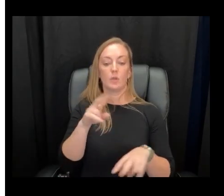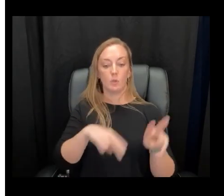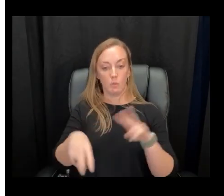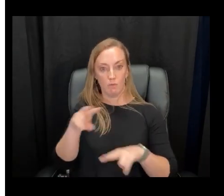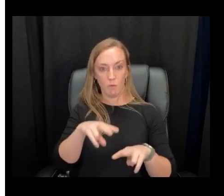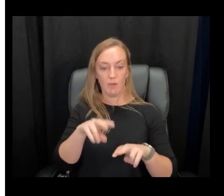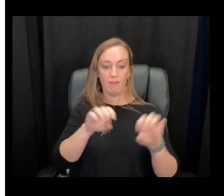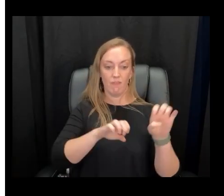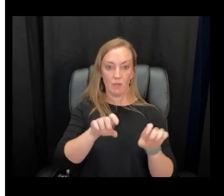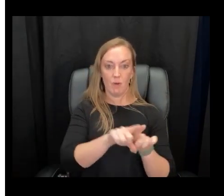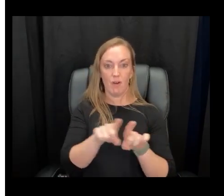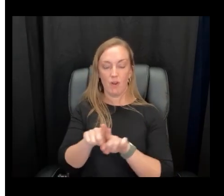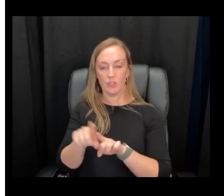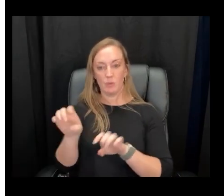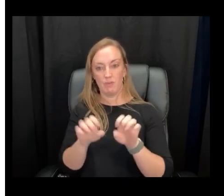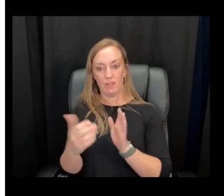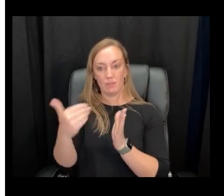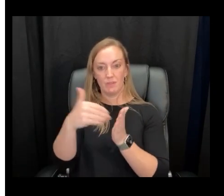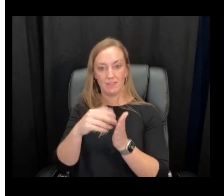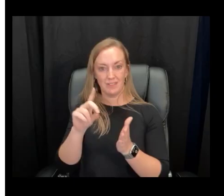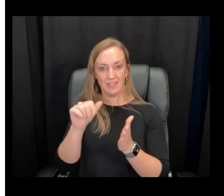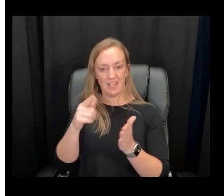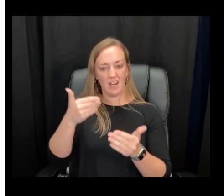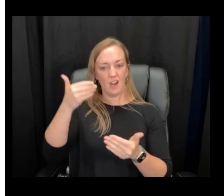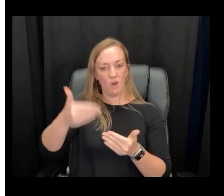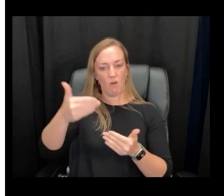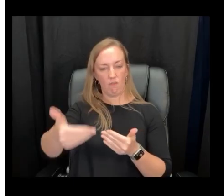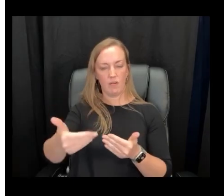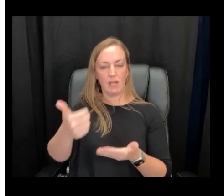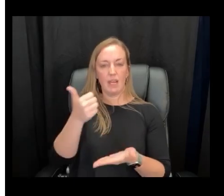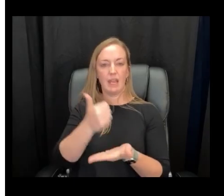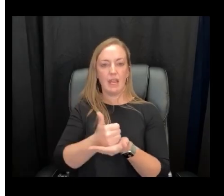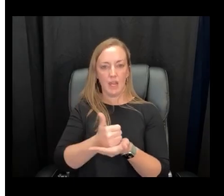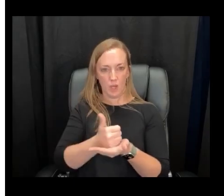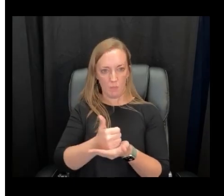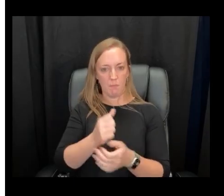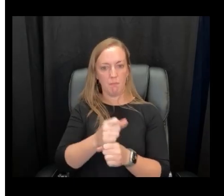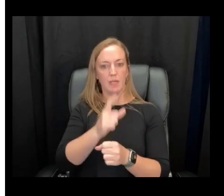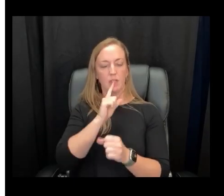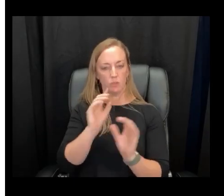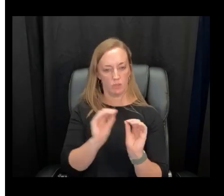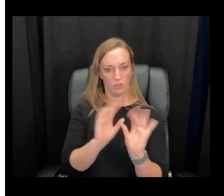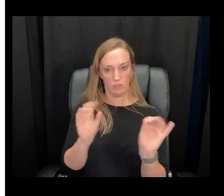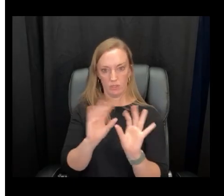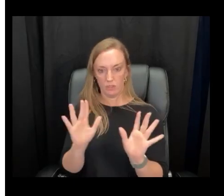and refined supports. By communicating results in families' preferred languages and involving